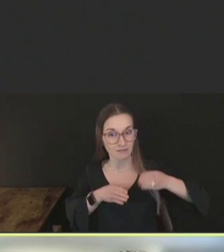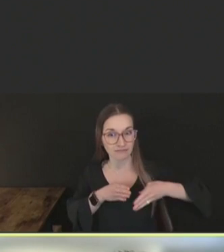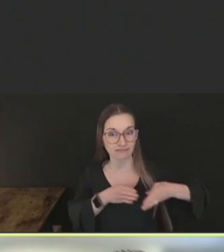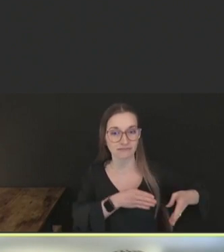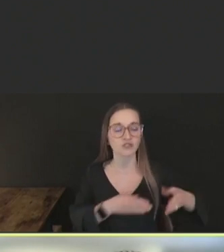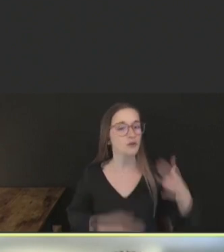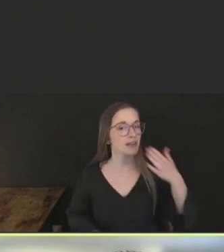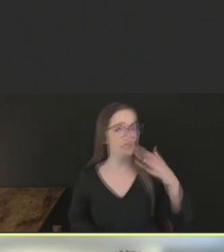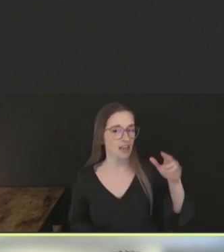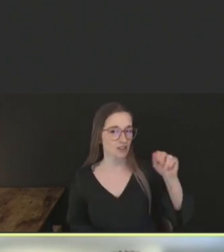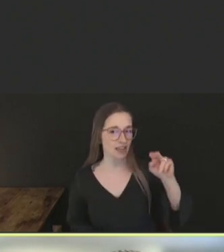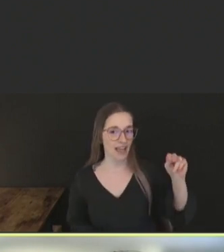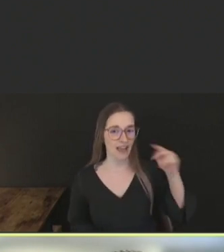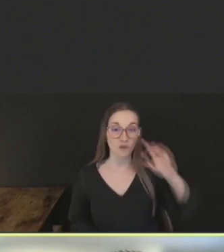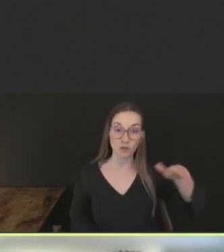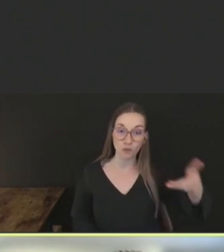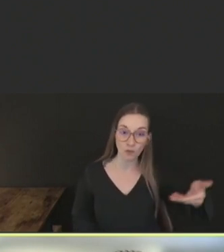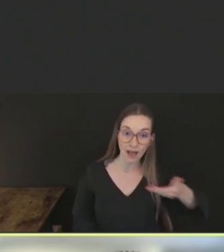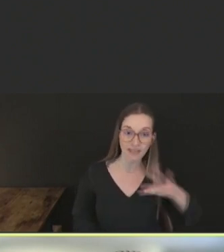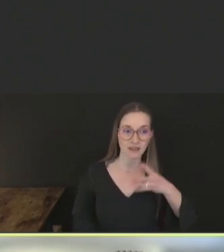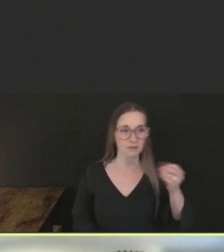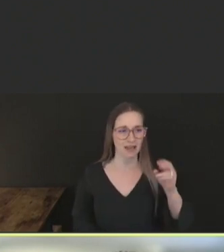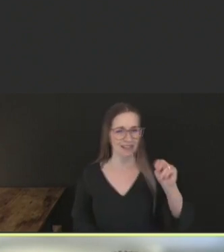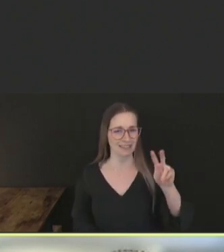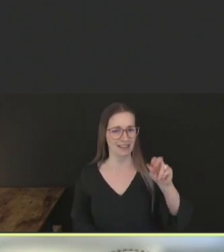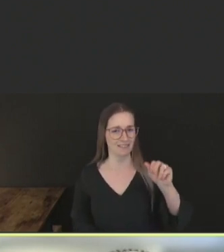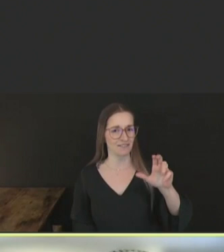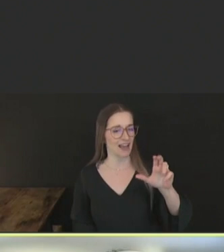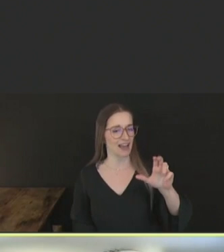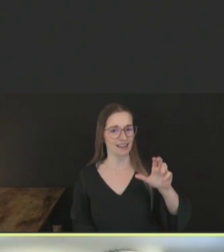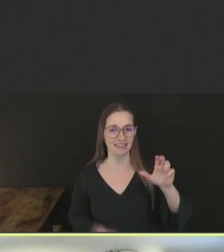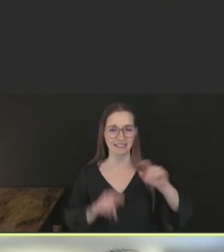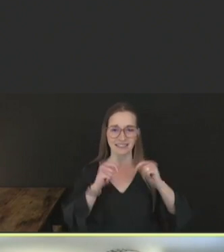NVAC team for its work in planning this meeting, and supporting the committee throughout the year.